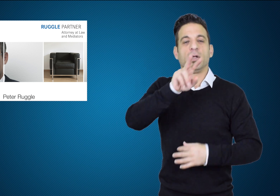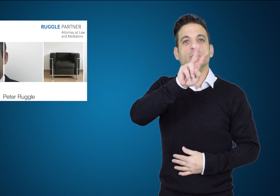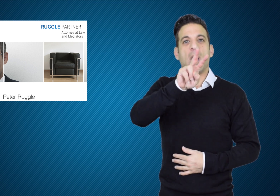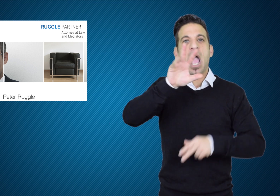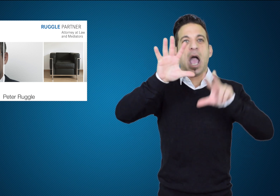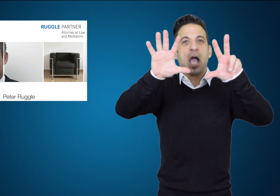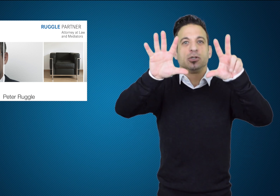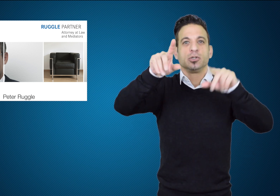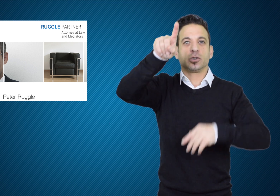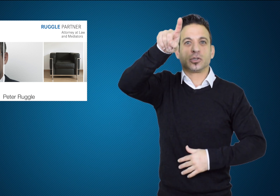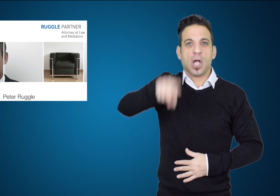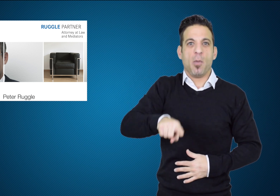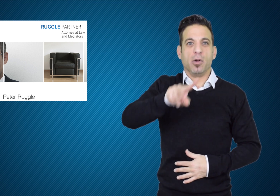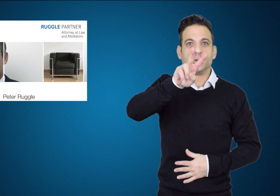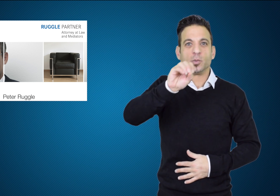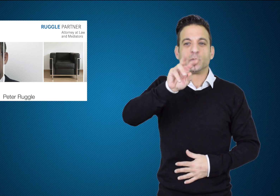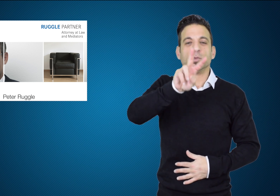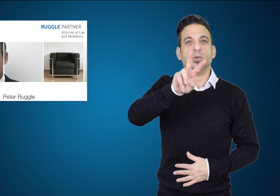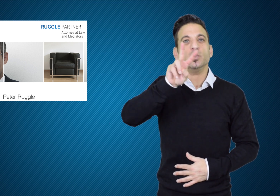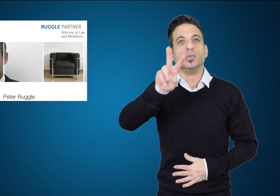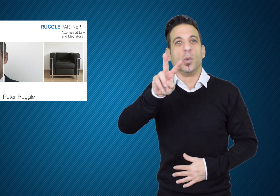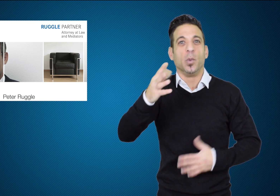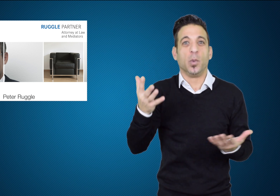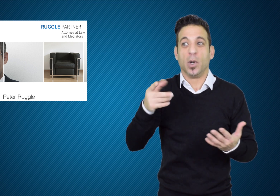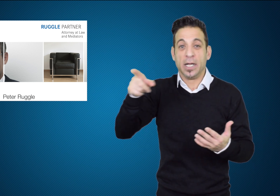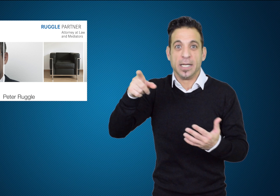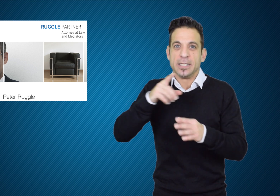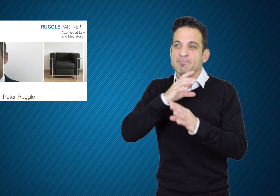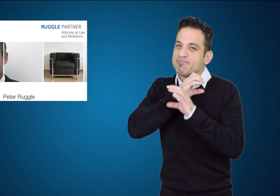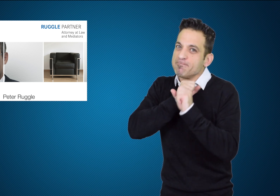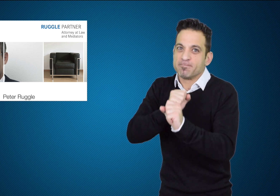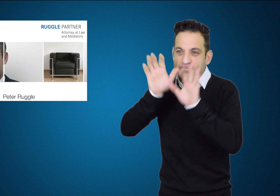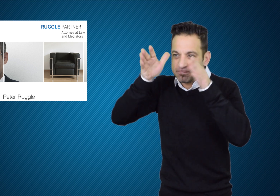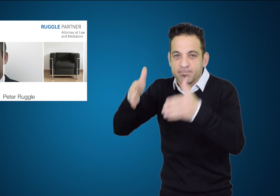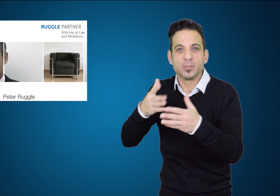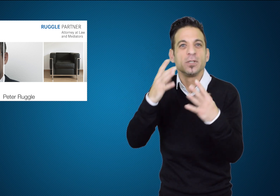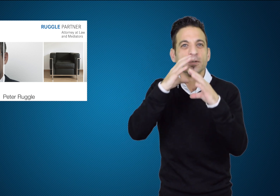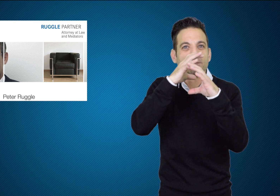to 28 January 2022, and provided a statement reiterating their